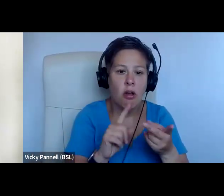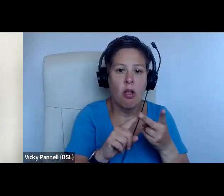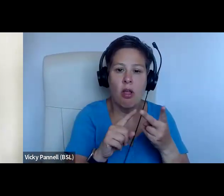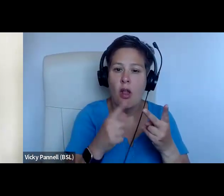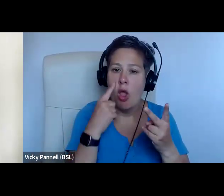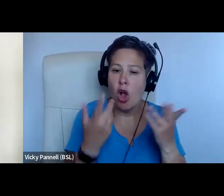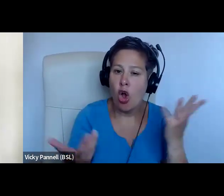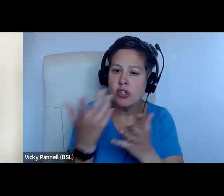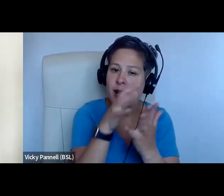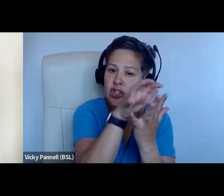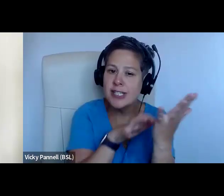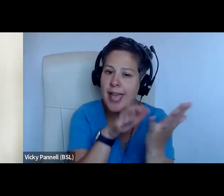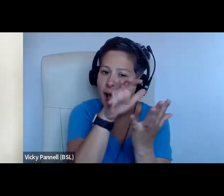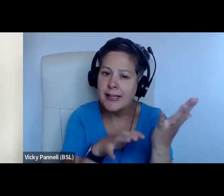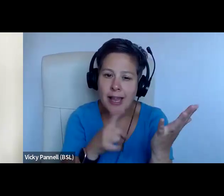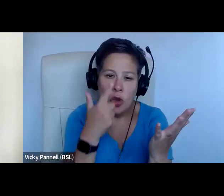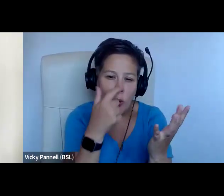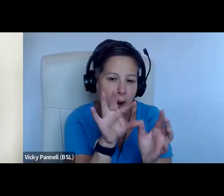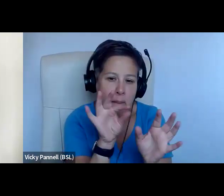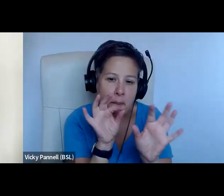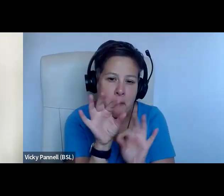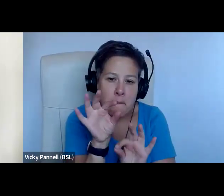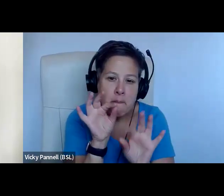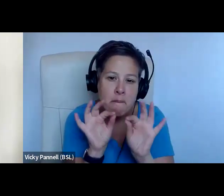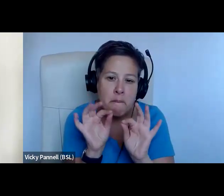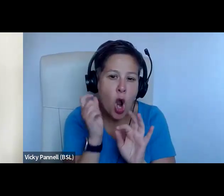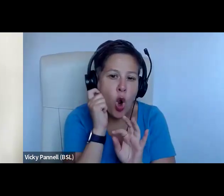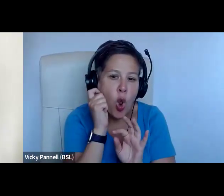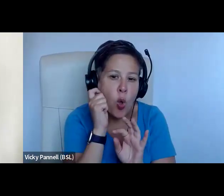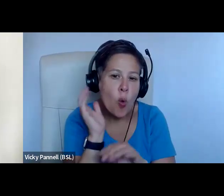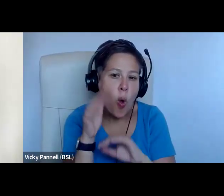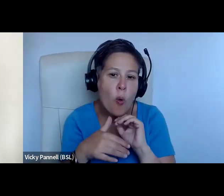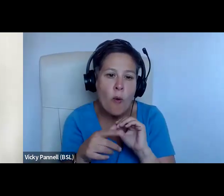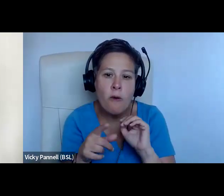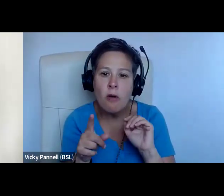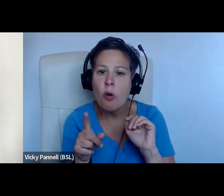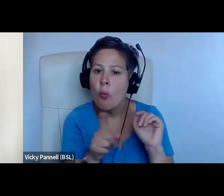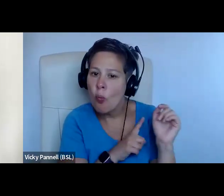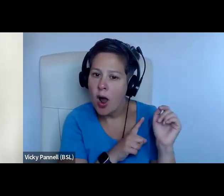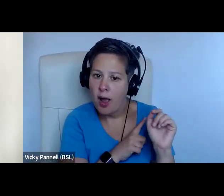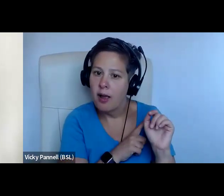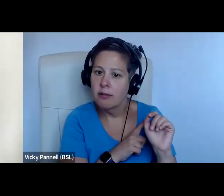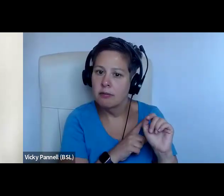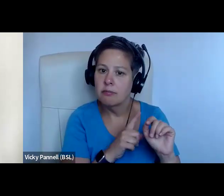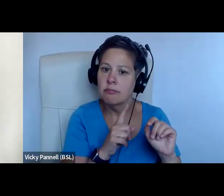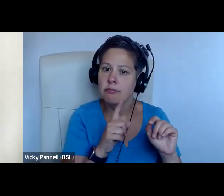of the ways that they may be leaning in terms of reforms to the program. Because although a consultation is supposed to be open,